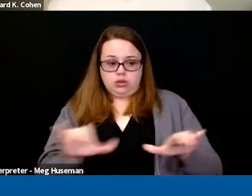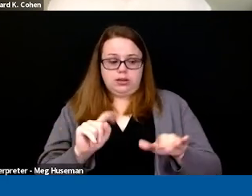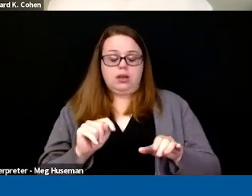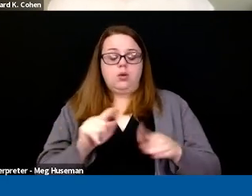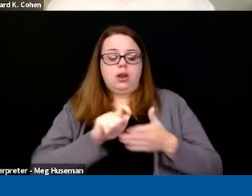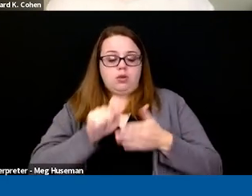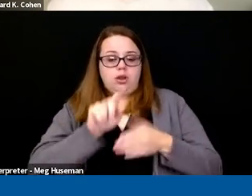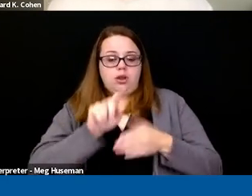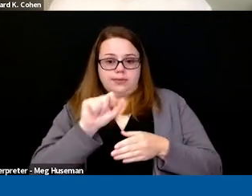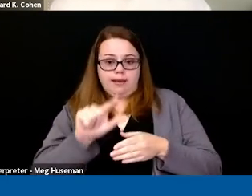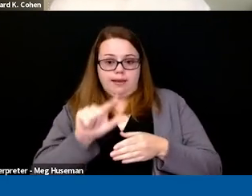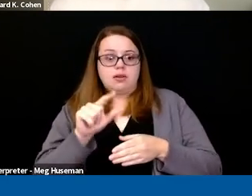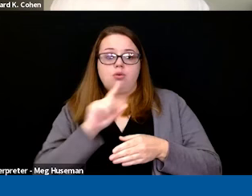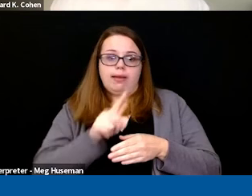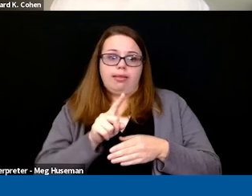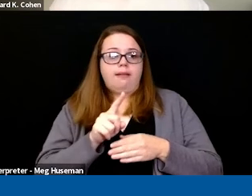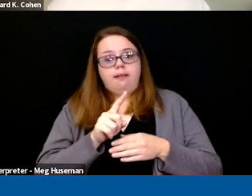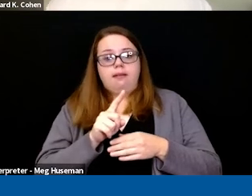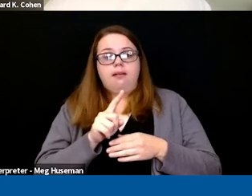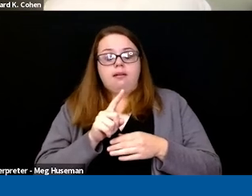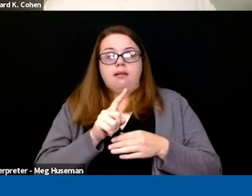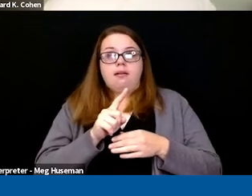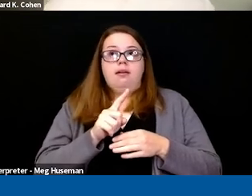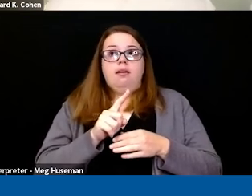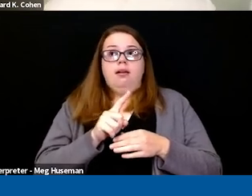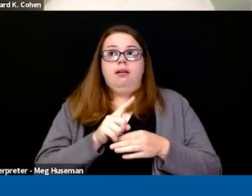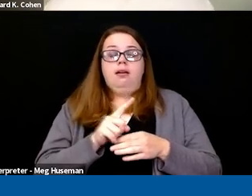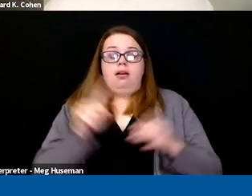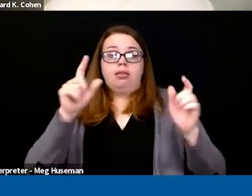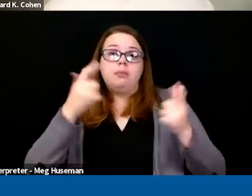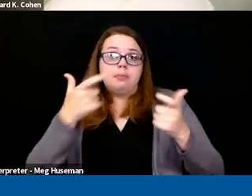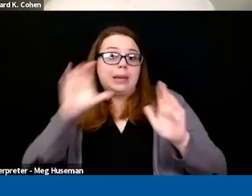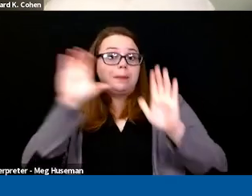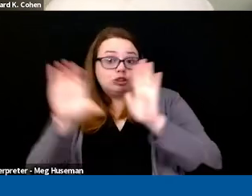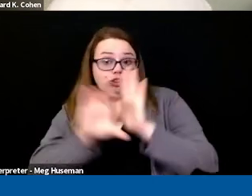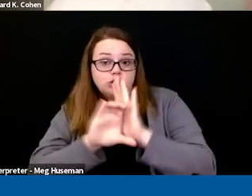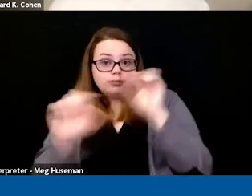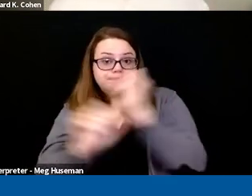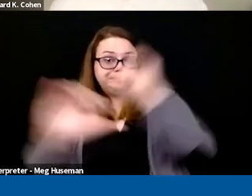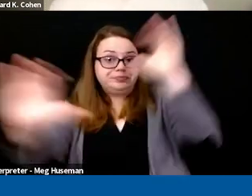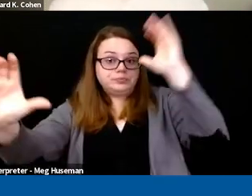Ideally, you know, overall in a larger sense, it's a shared responsibility.